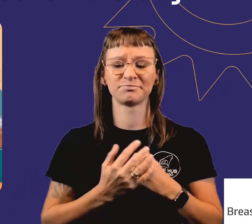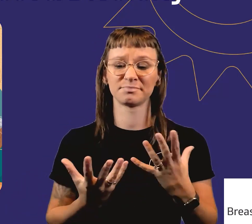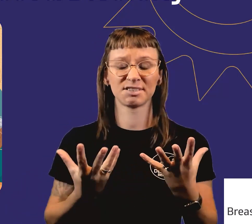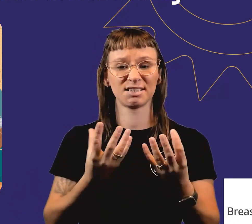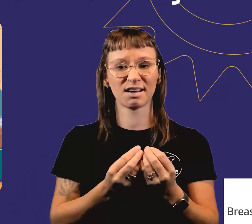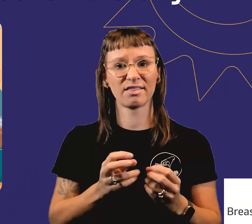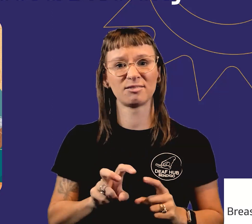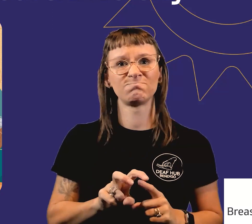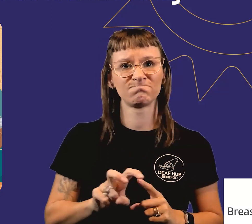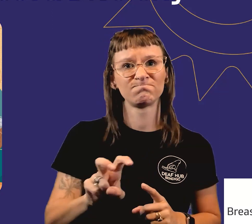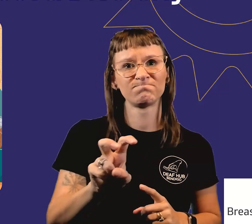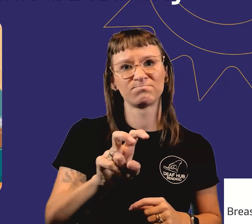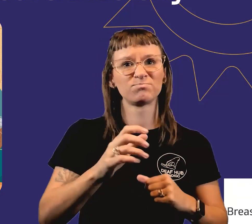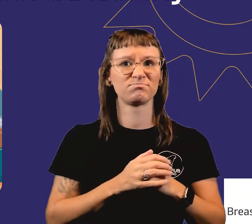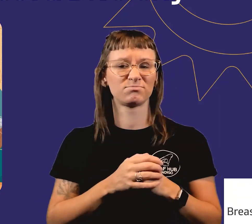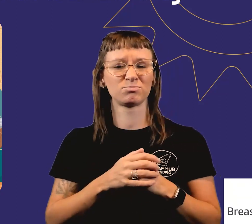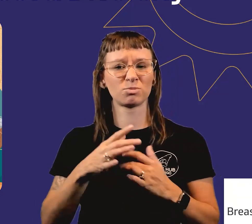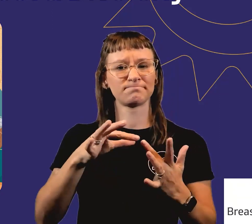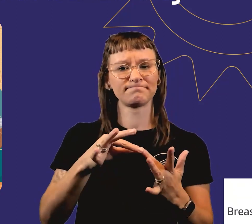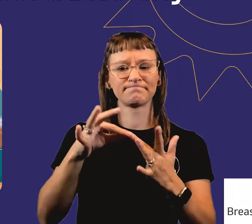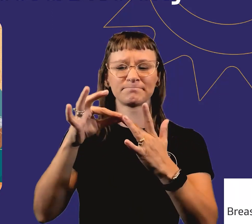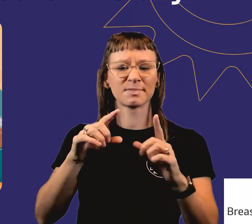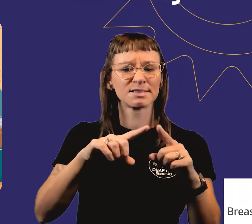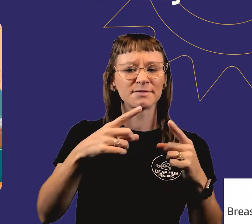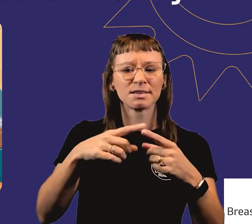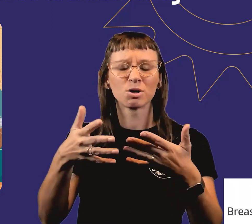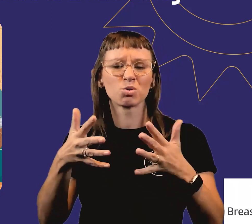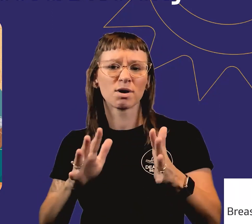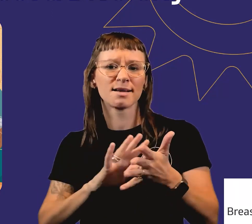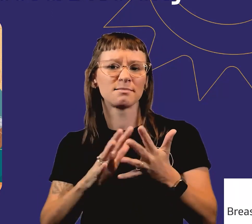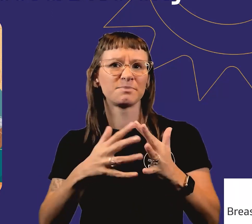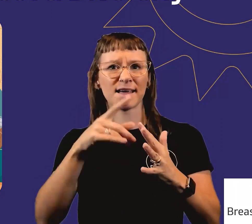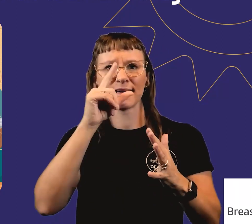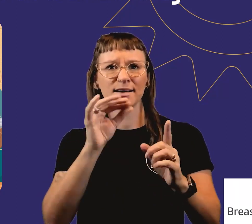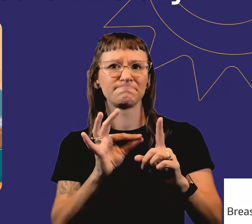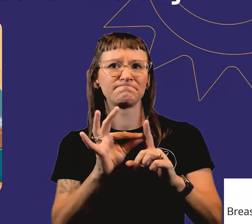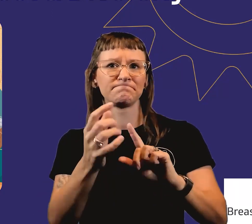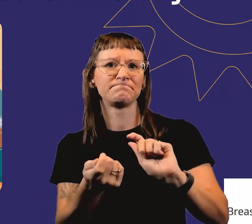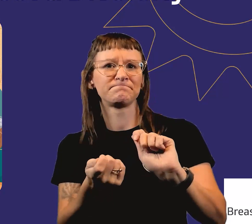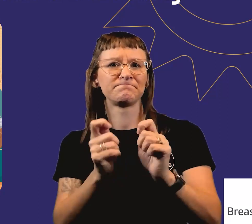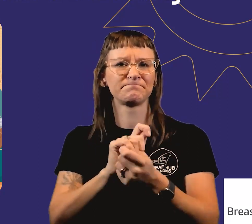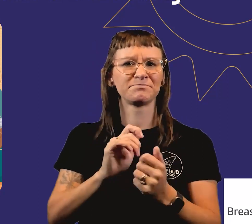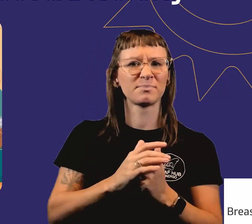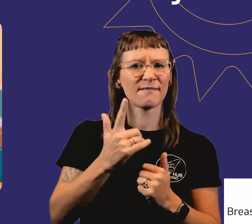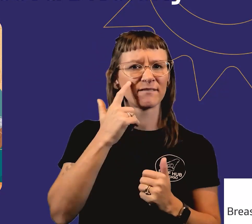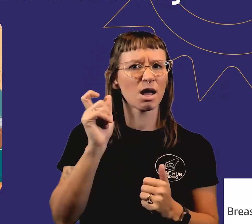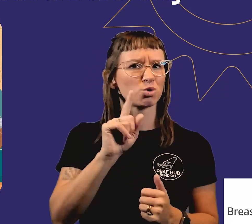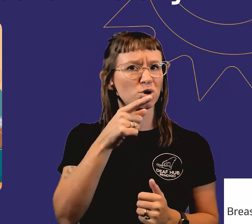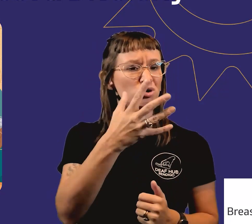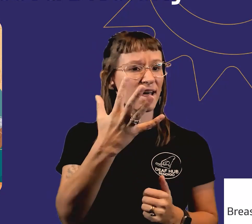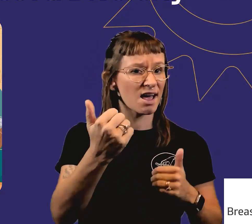We are guided collectively by the unique and different ways in which LGBTIQ+ communities